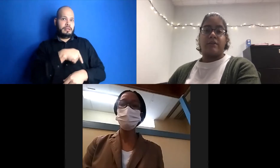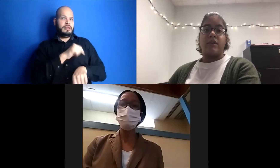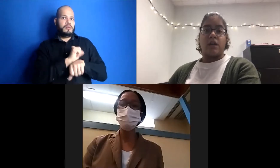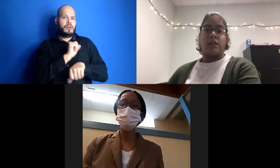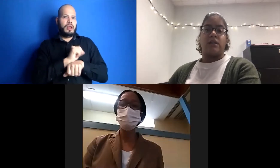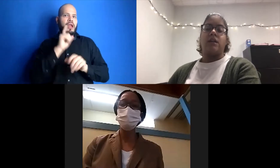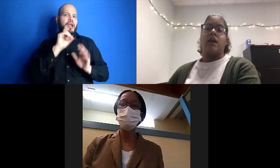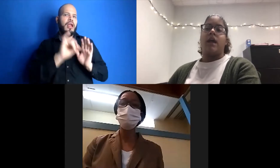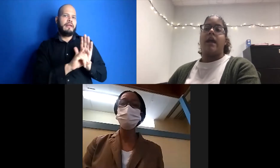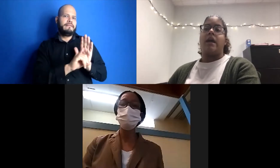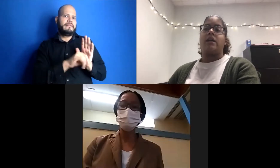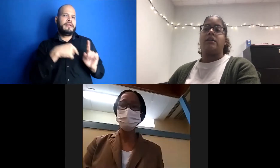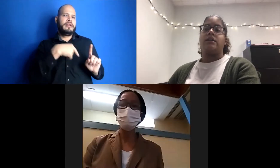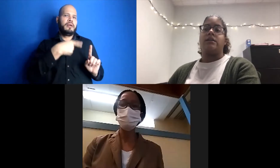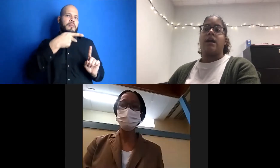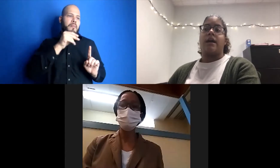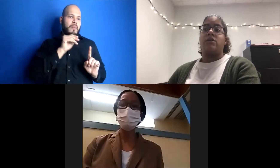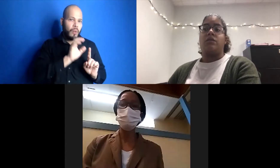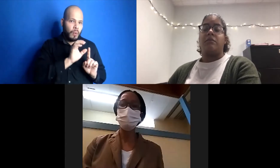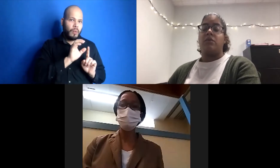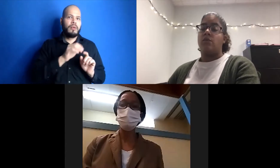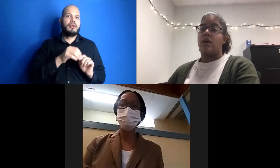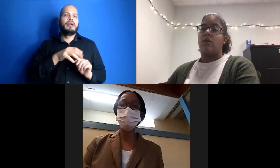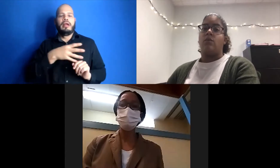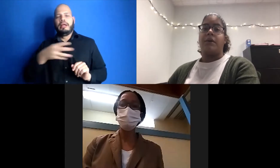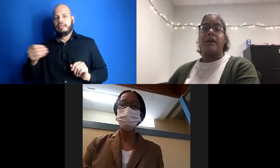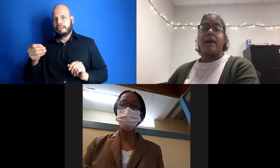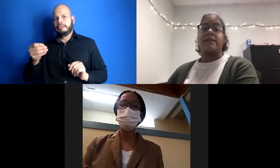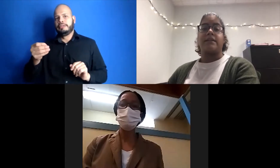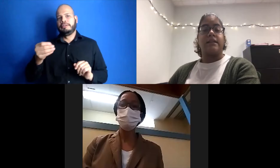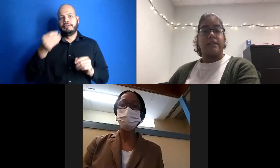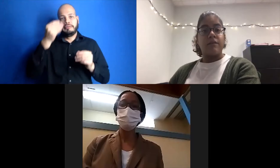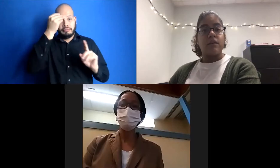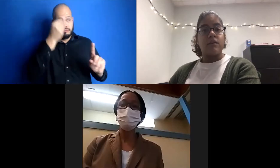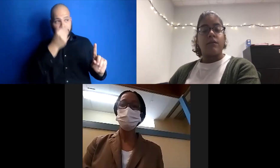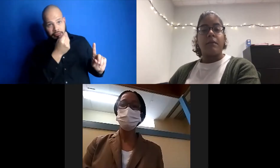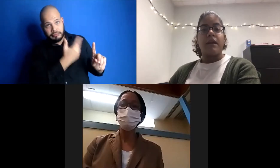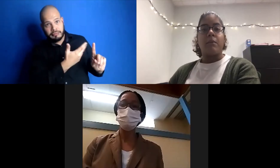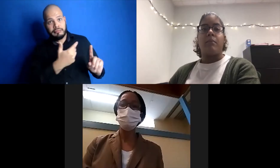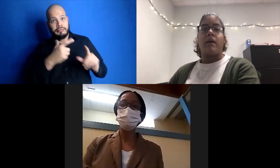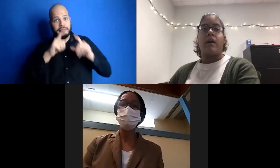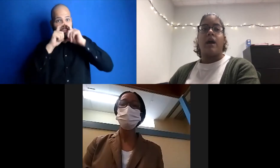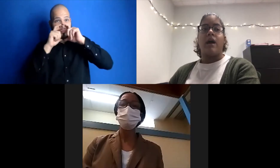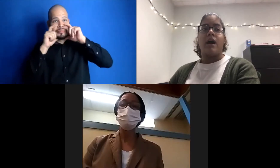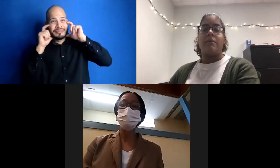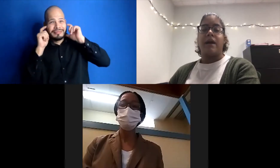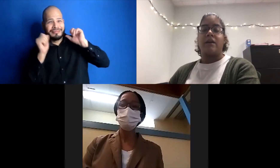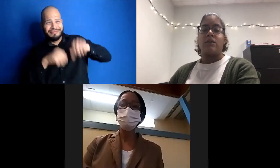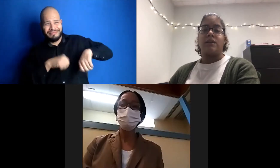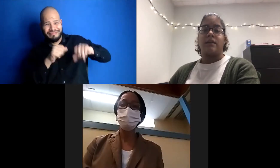of color and I told them you know wearing a mask is difficult for me but I'm not going to let that